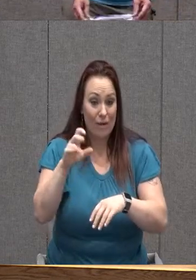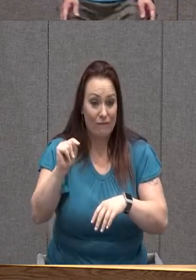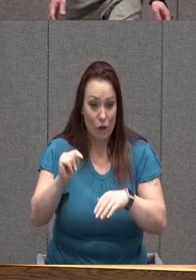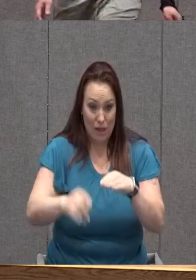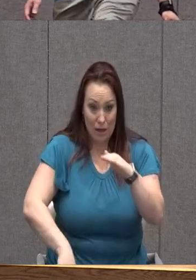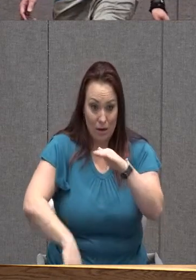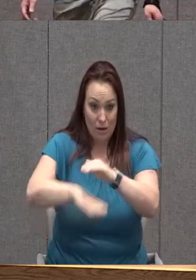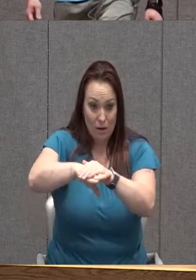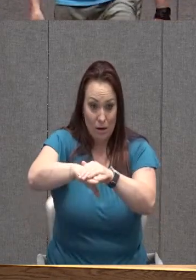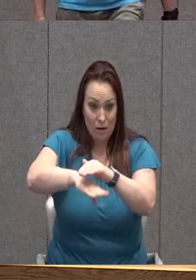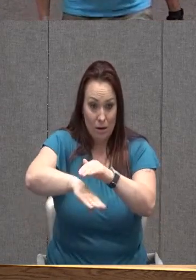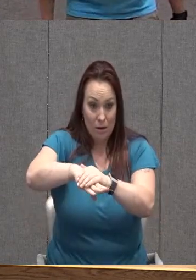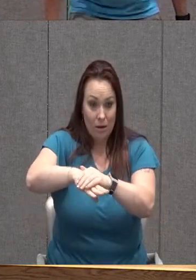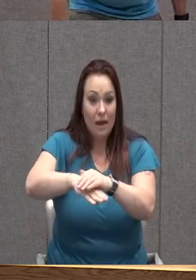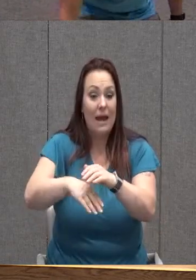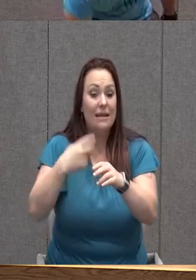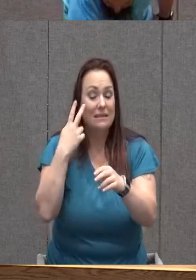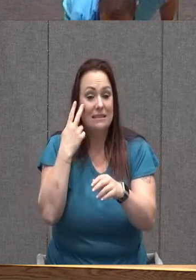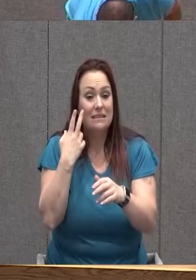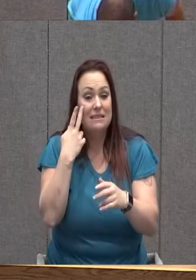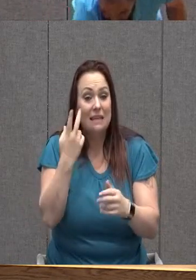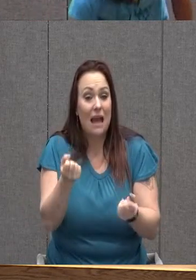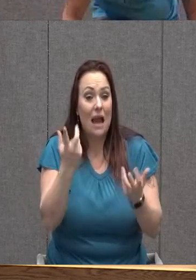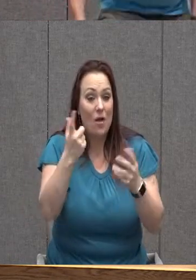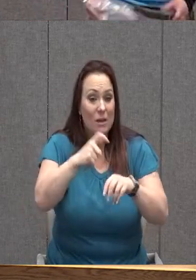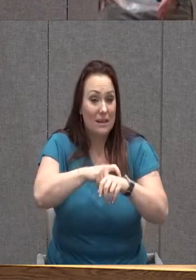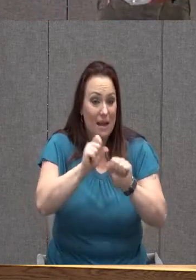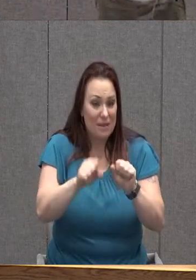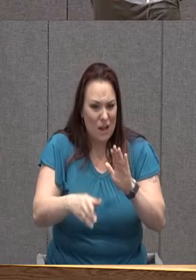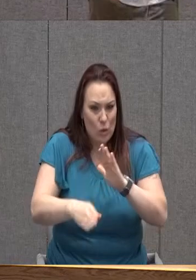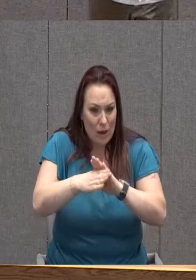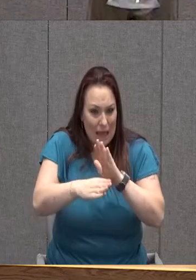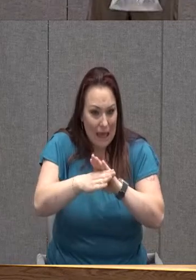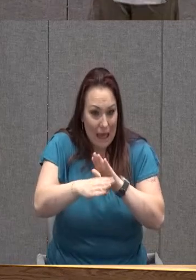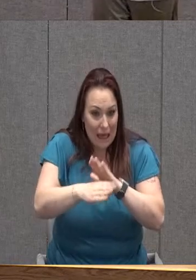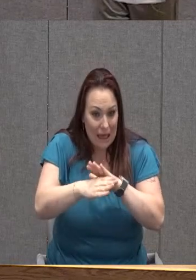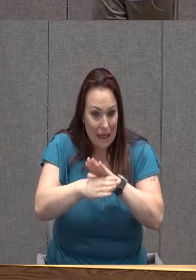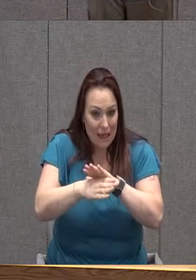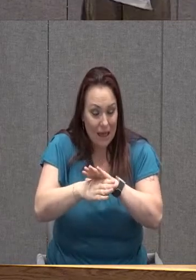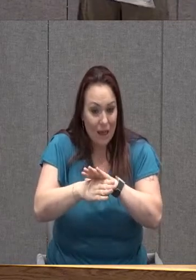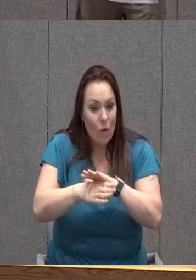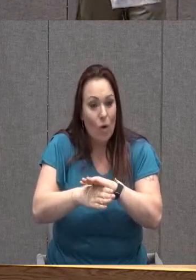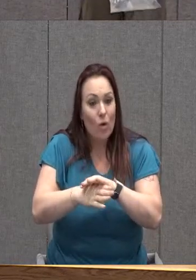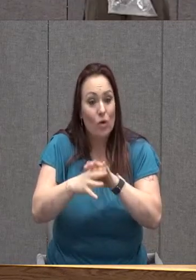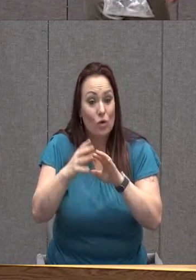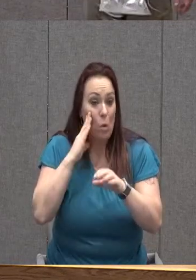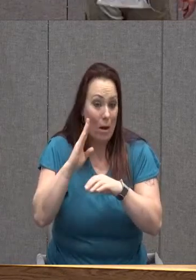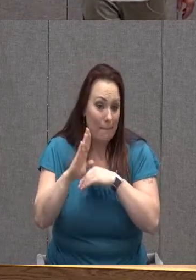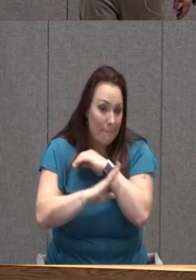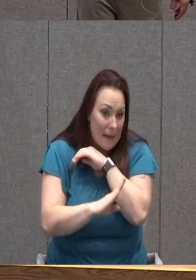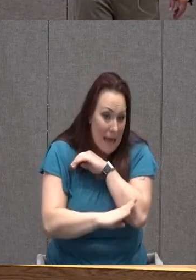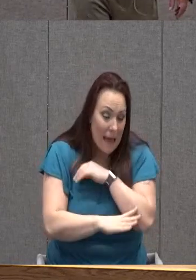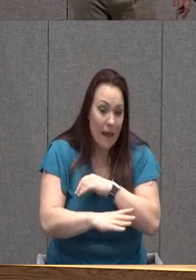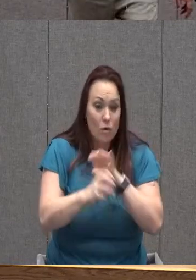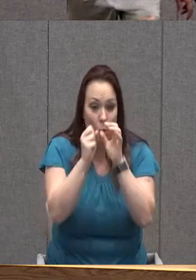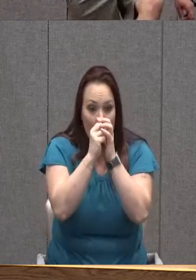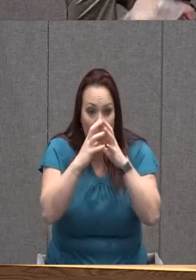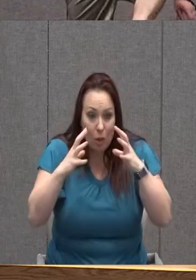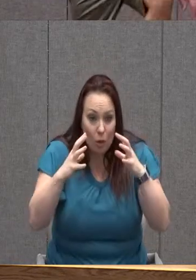you can kick your bag, or your balloon, in the air, without it touching the ground. (plastic rustling)